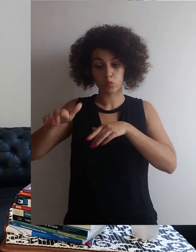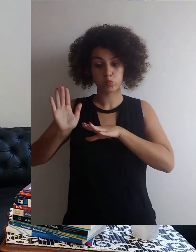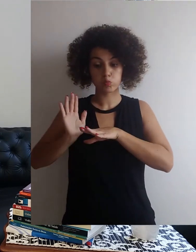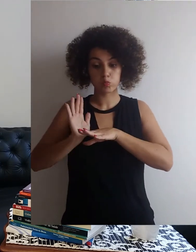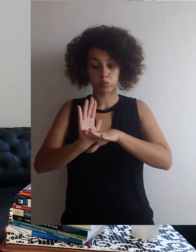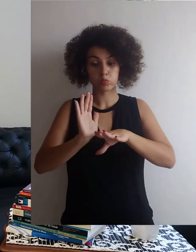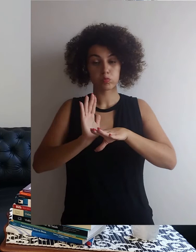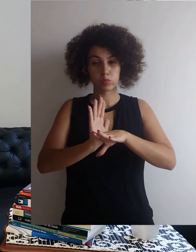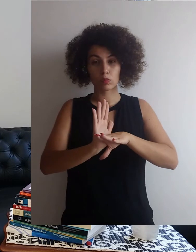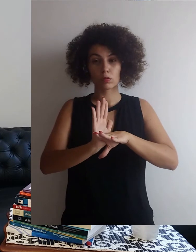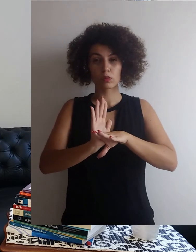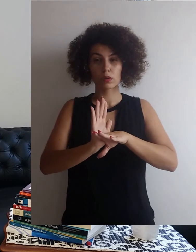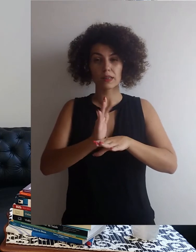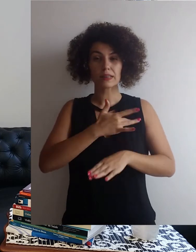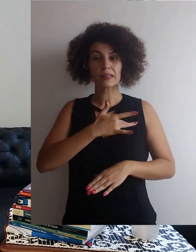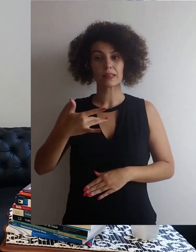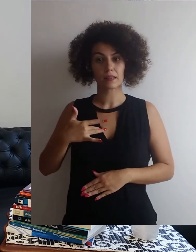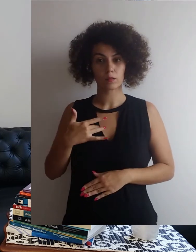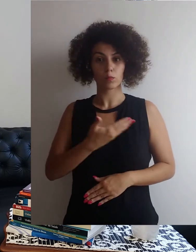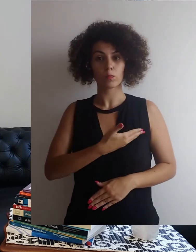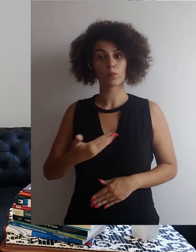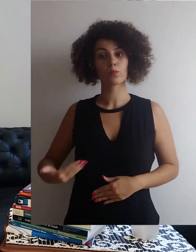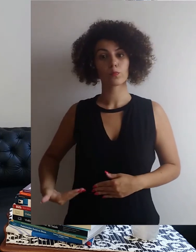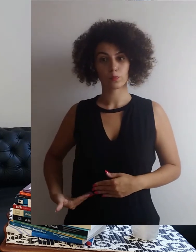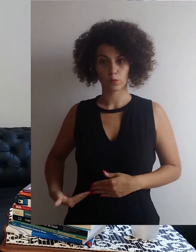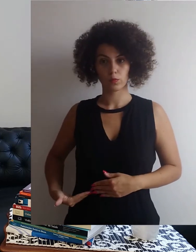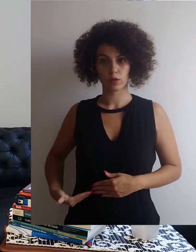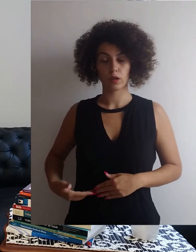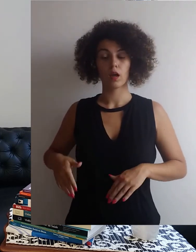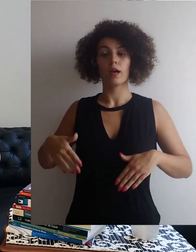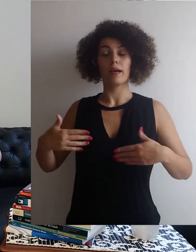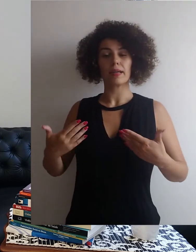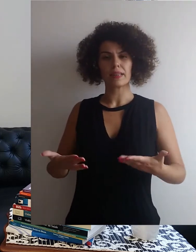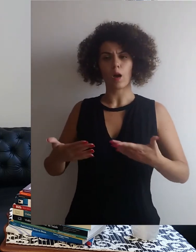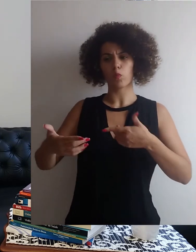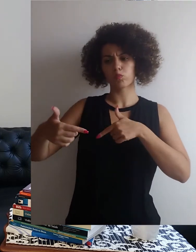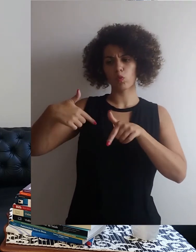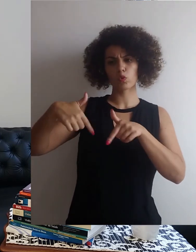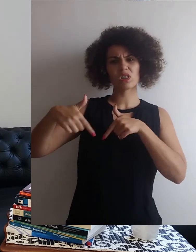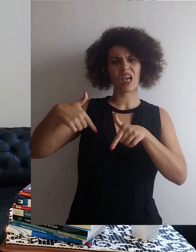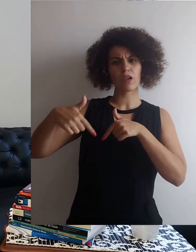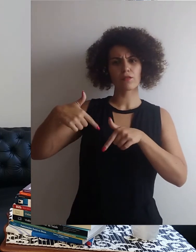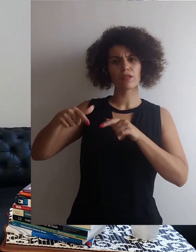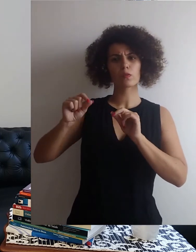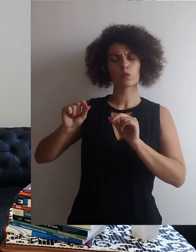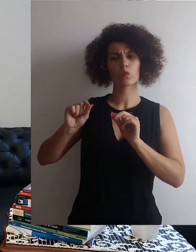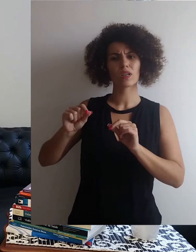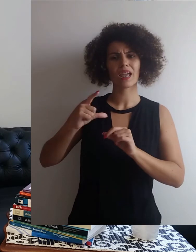health services , which centralized the public health actions to be taken. These services were composed of